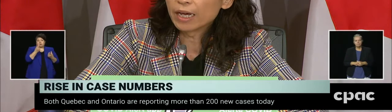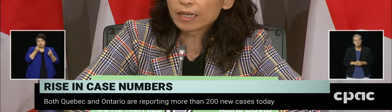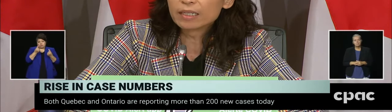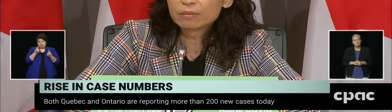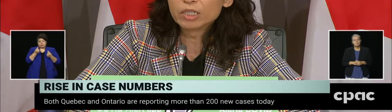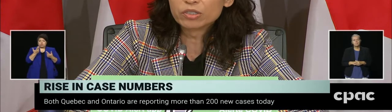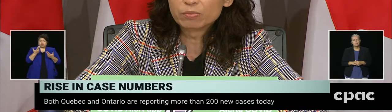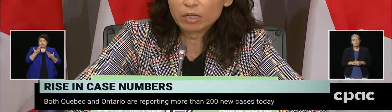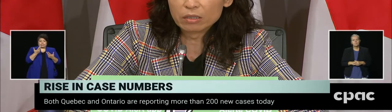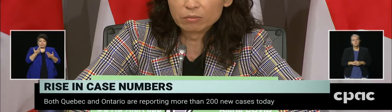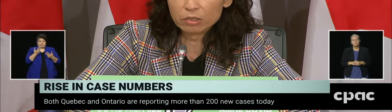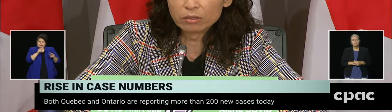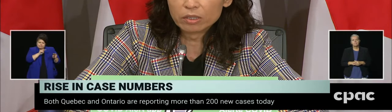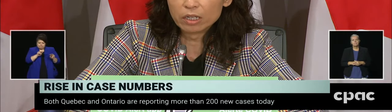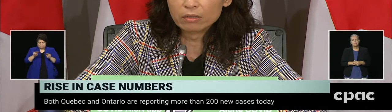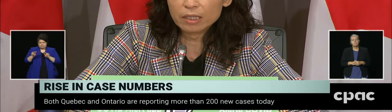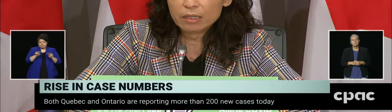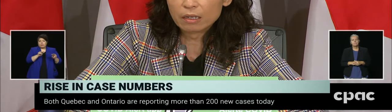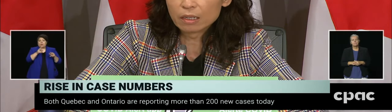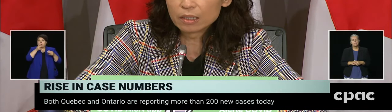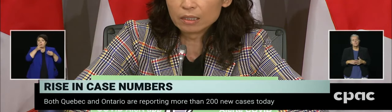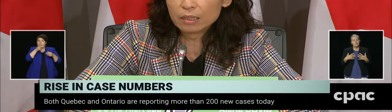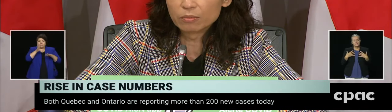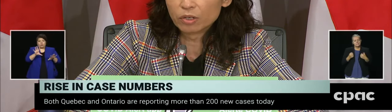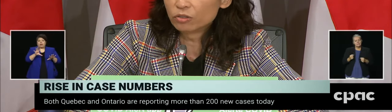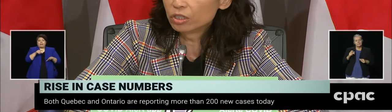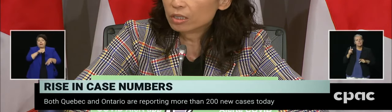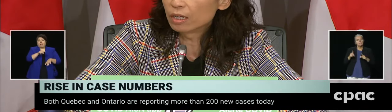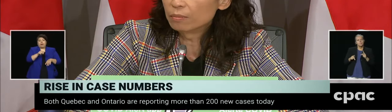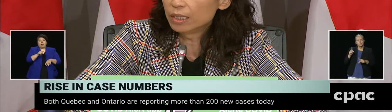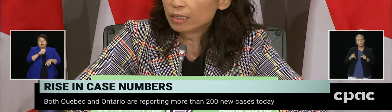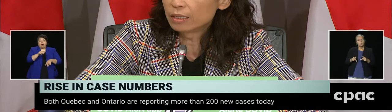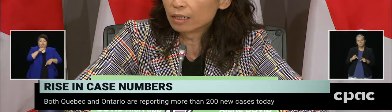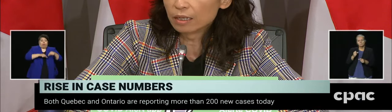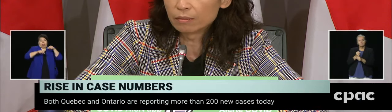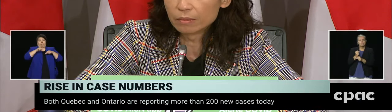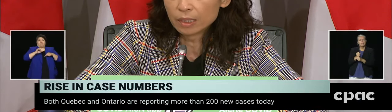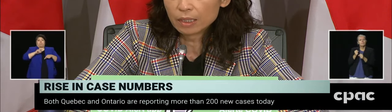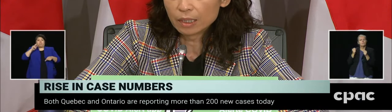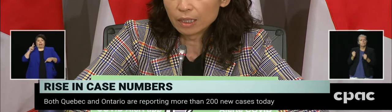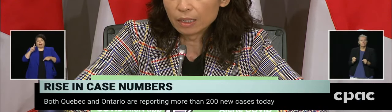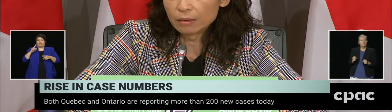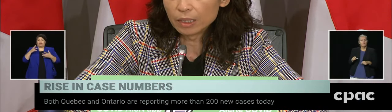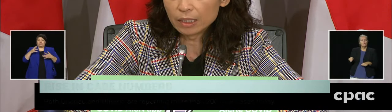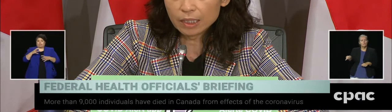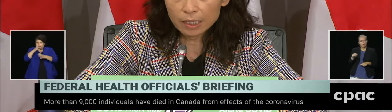OF PUBLIC HEALTH IS TO TRY NOT